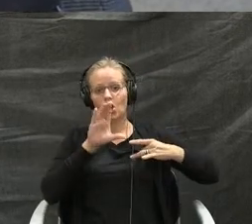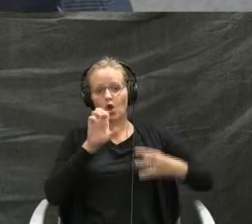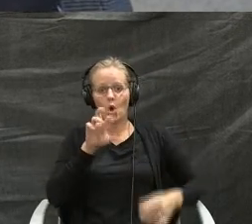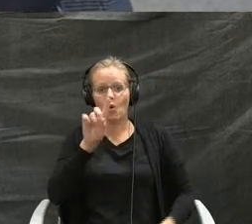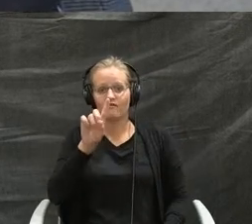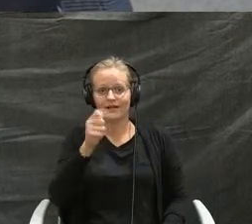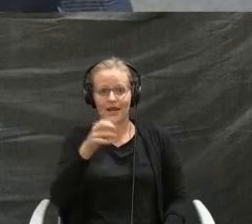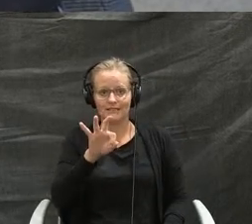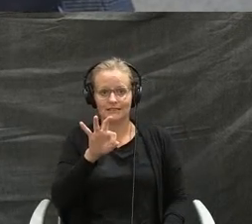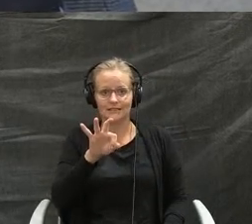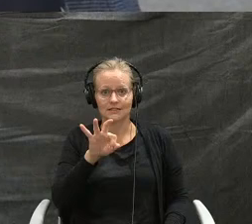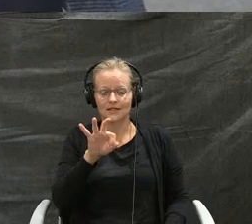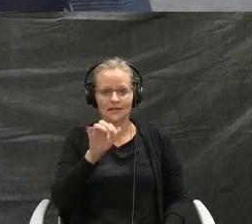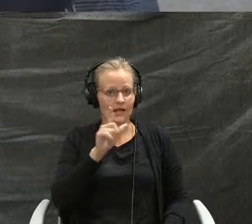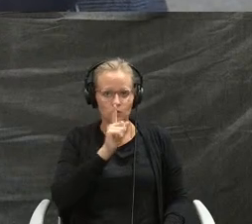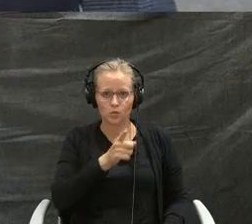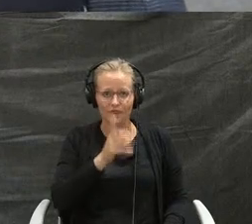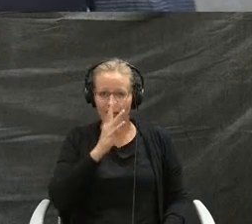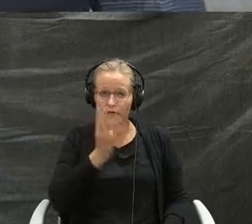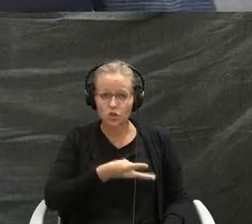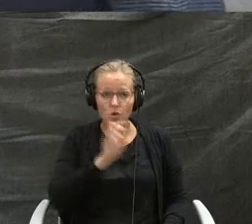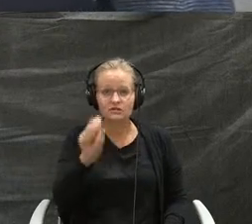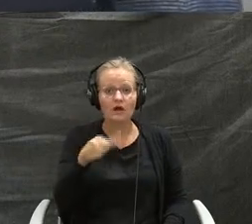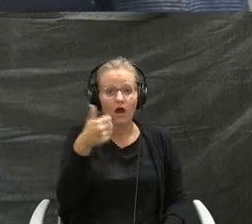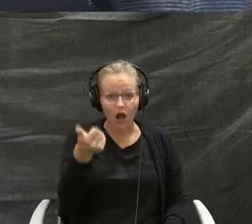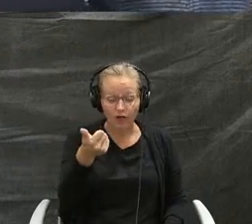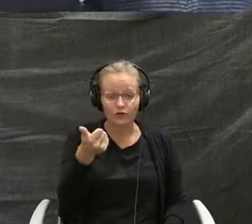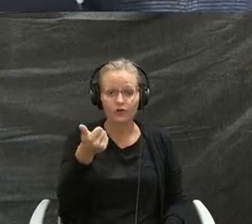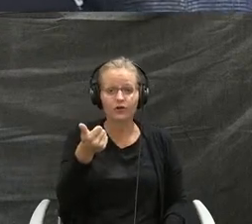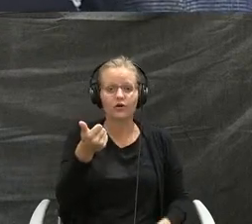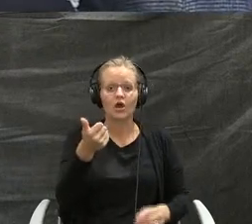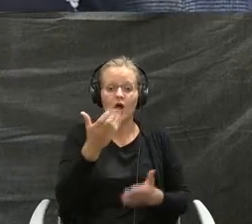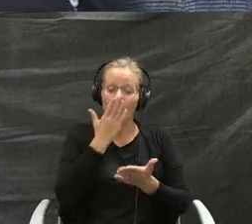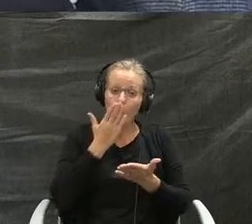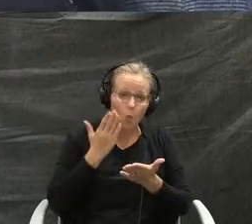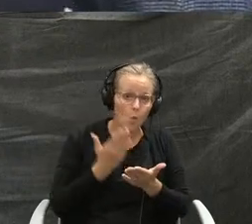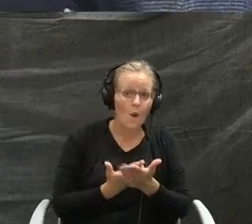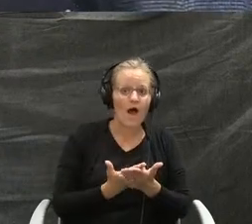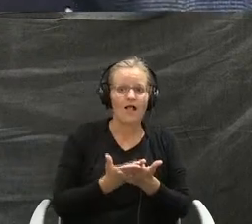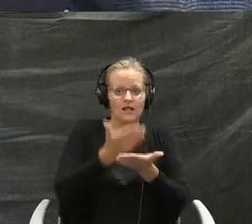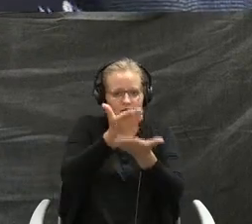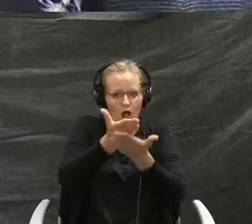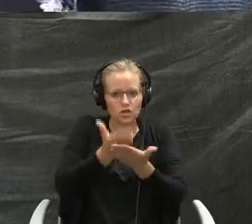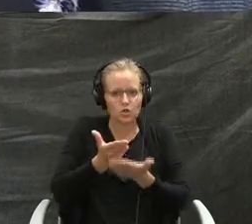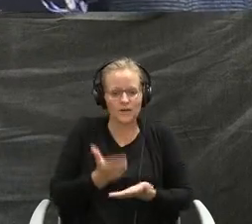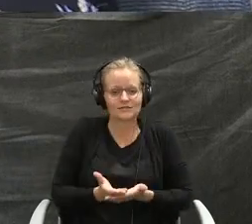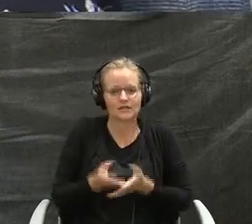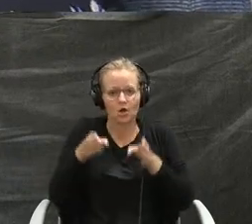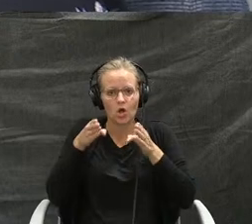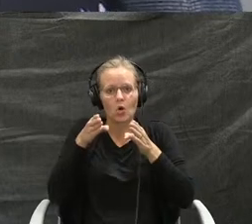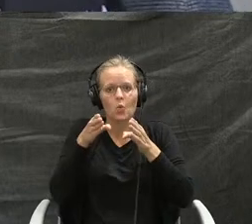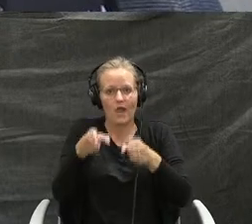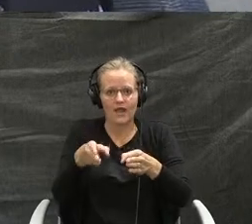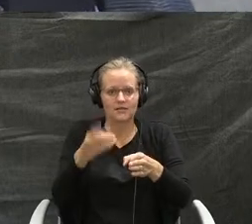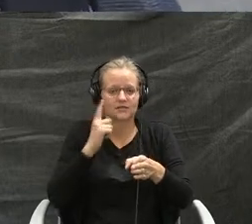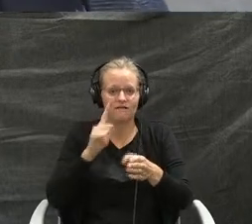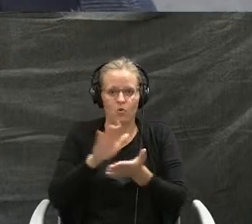but less headline making risks of keeping children out of school. When reviewing the remaining plans, I urge you to